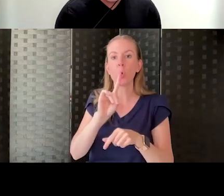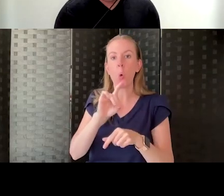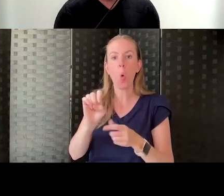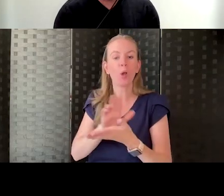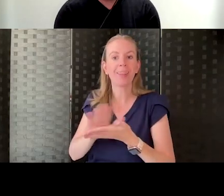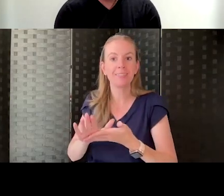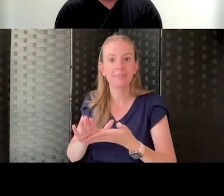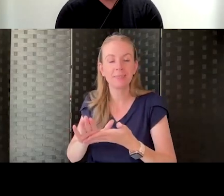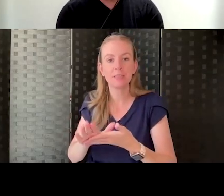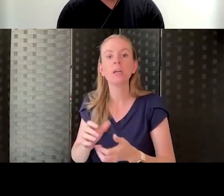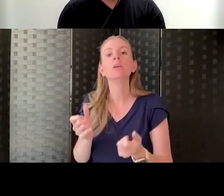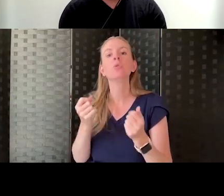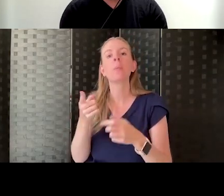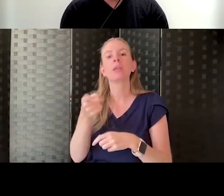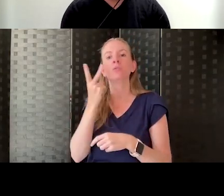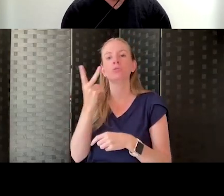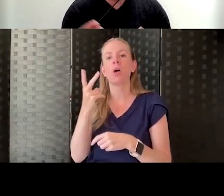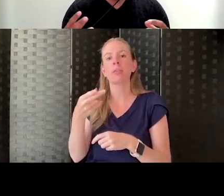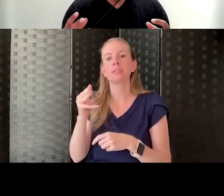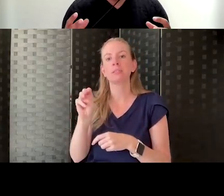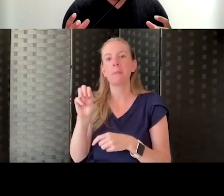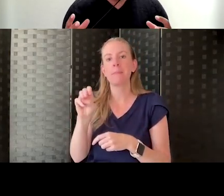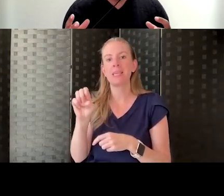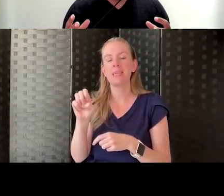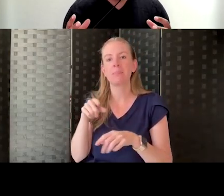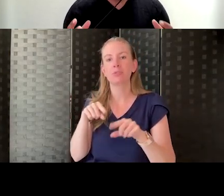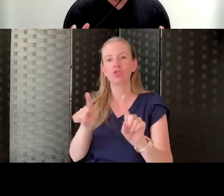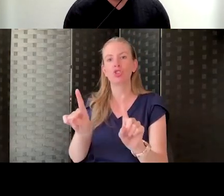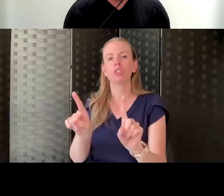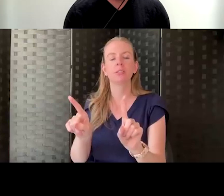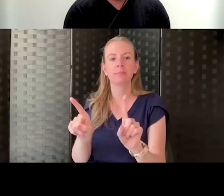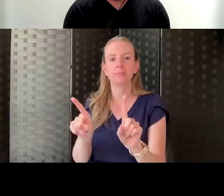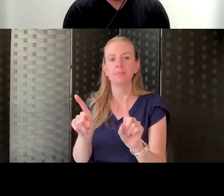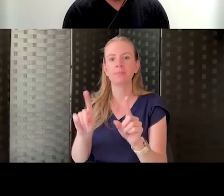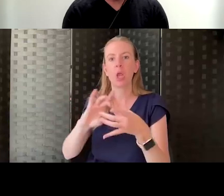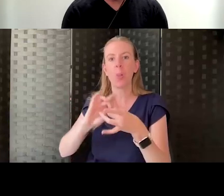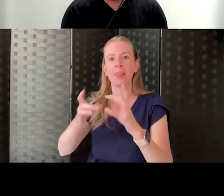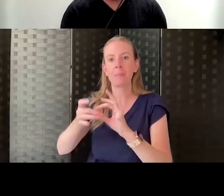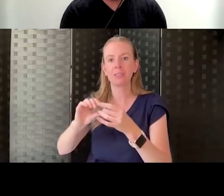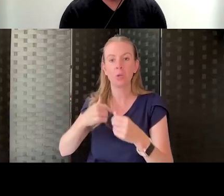of you saw these names floating around during the Olympics. You had the gentleman from Turkey